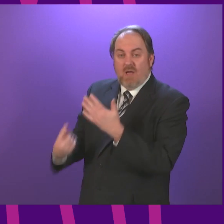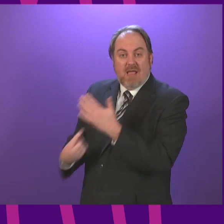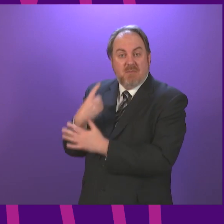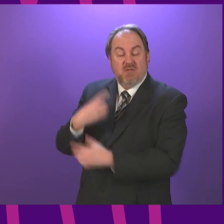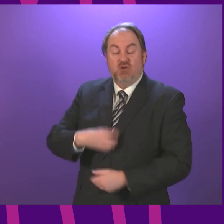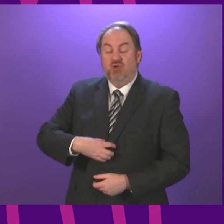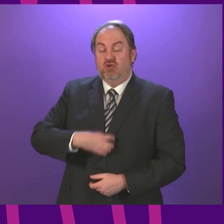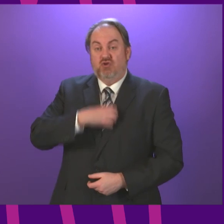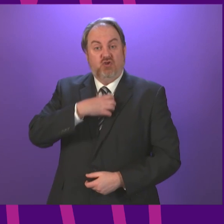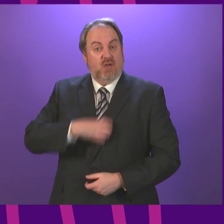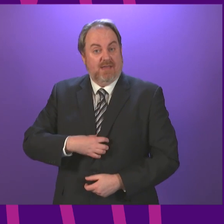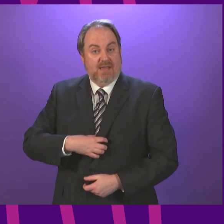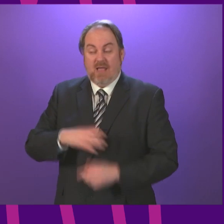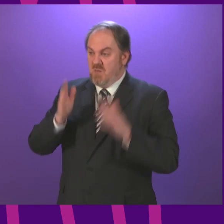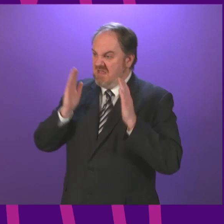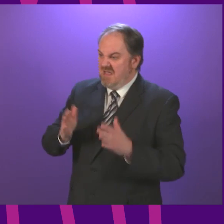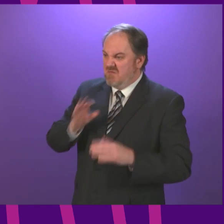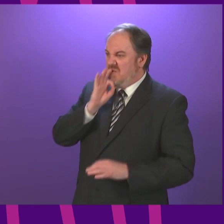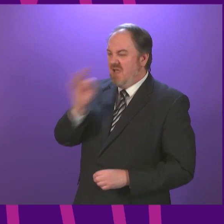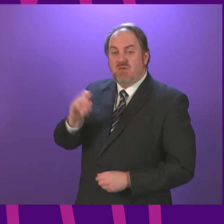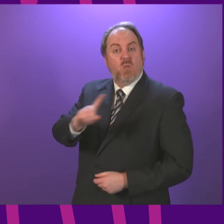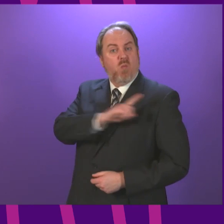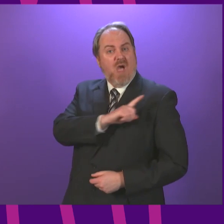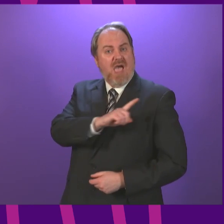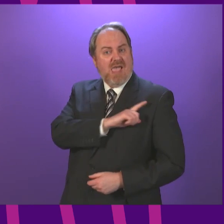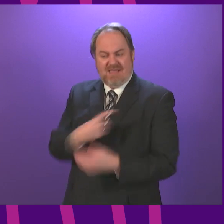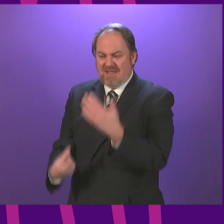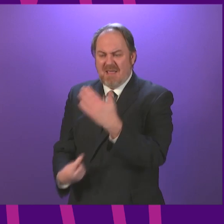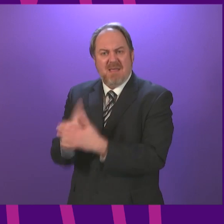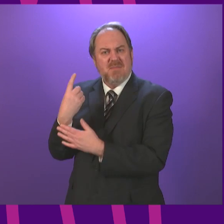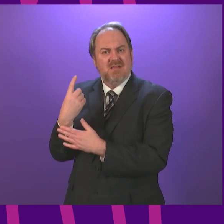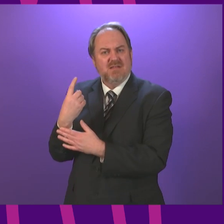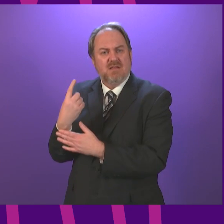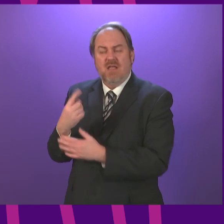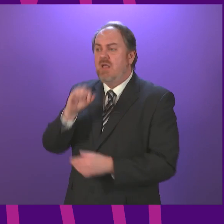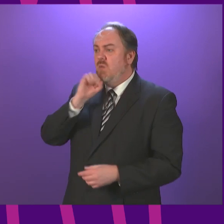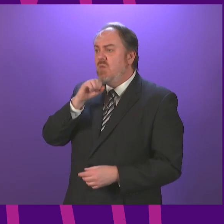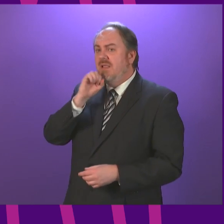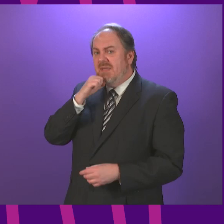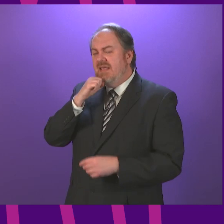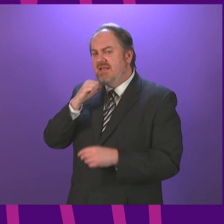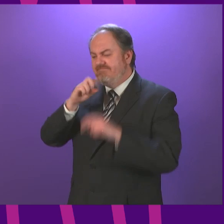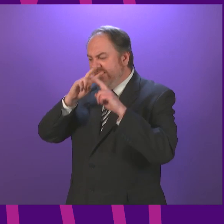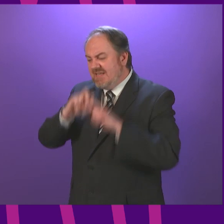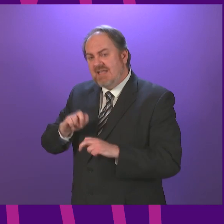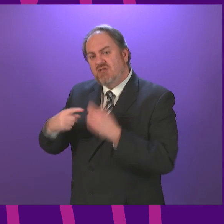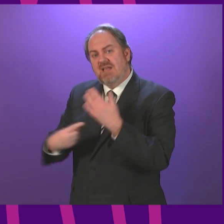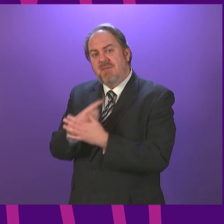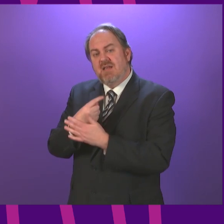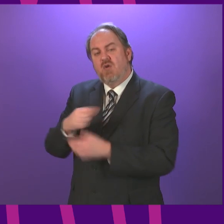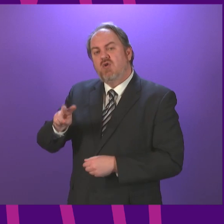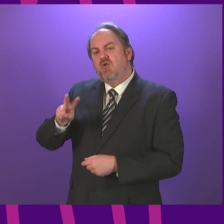Questions have to be asked. Although the review is to go ahead on 12 March—Friday—I still